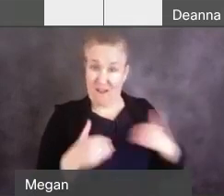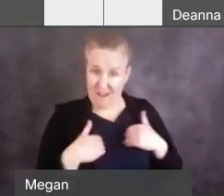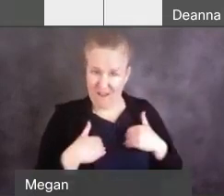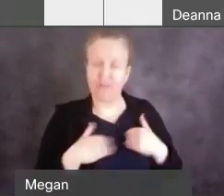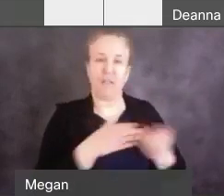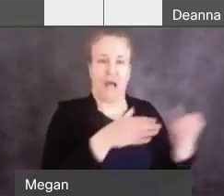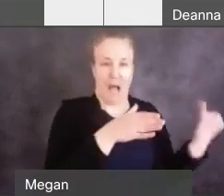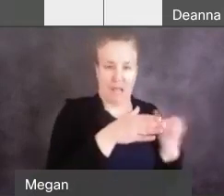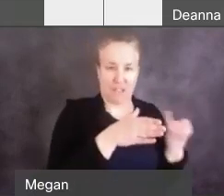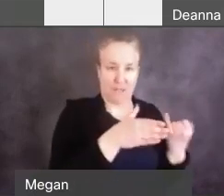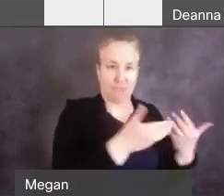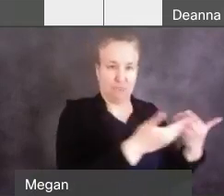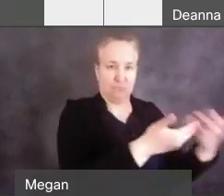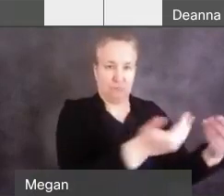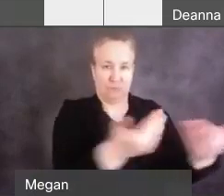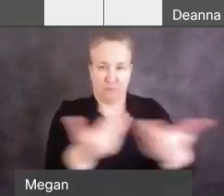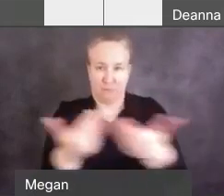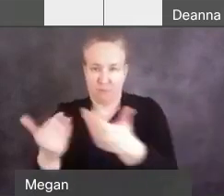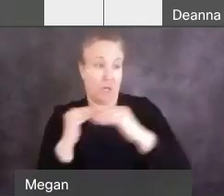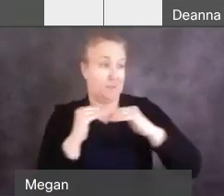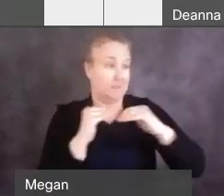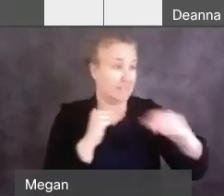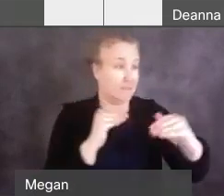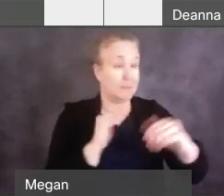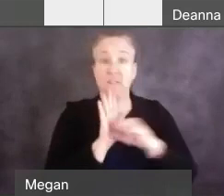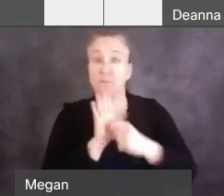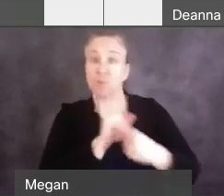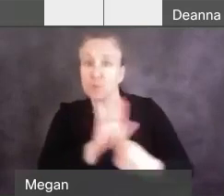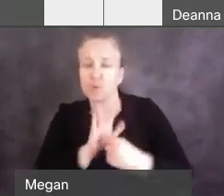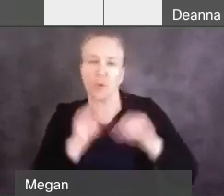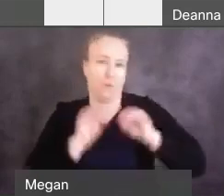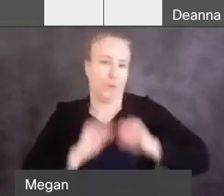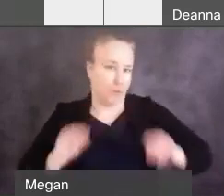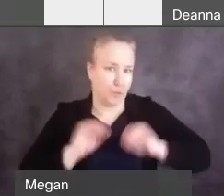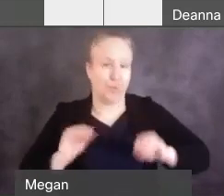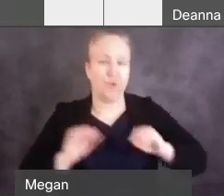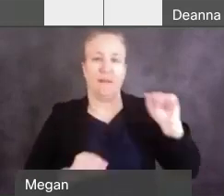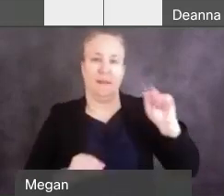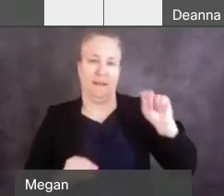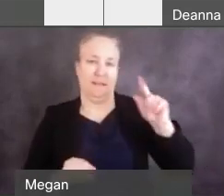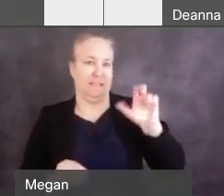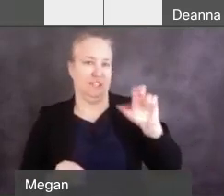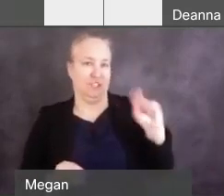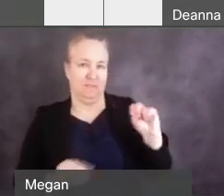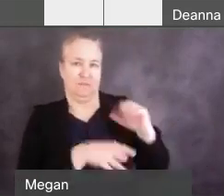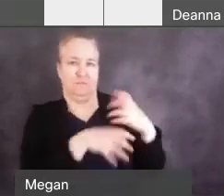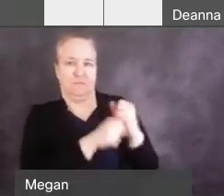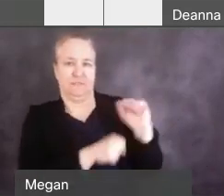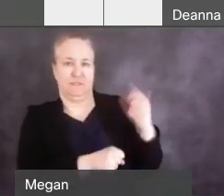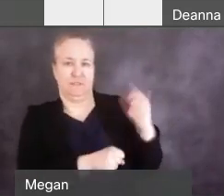and stable without symptoms. Routine antigen testing continues for all correctional officers.